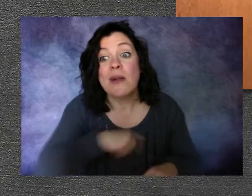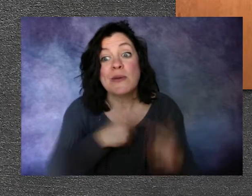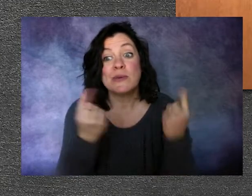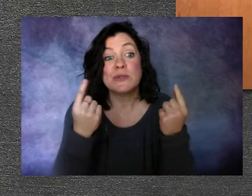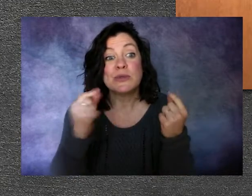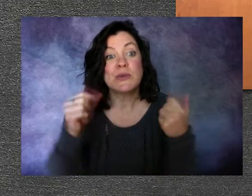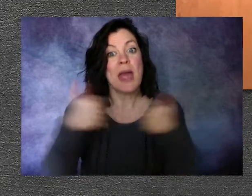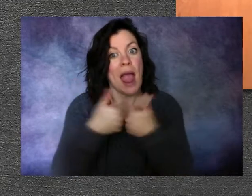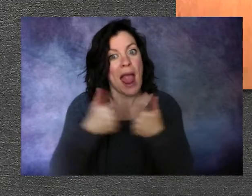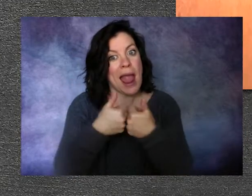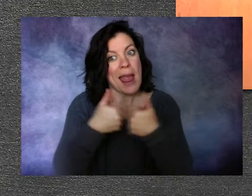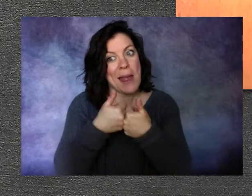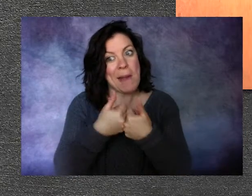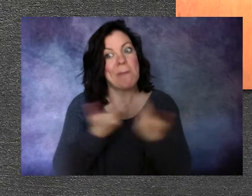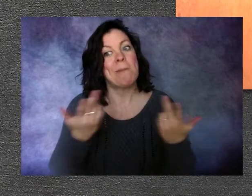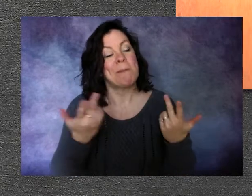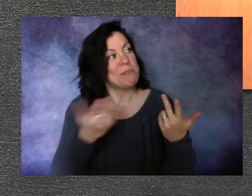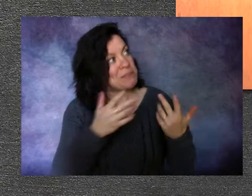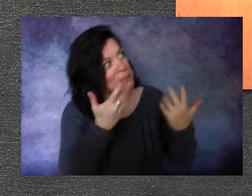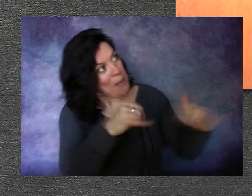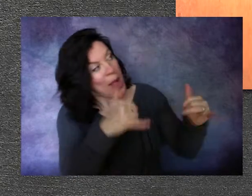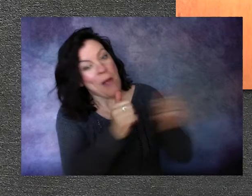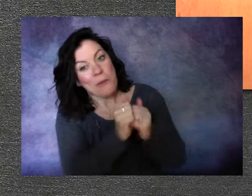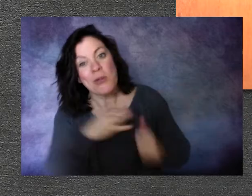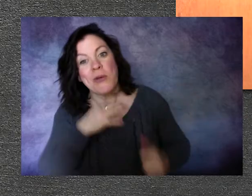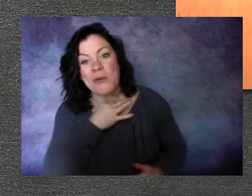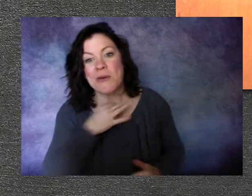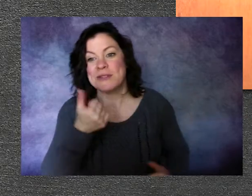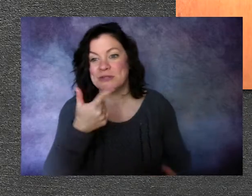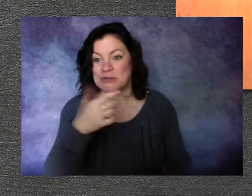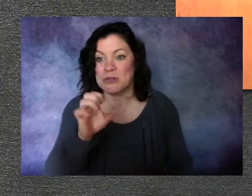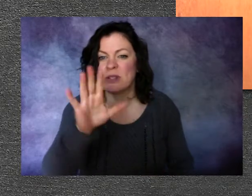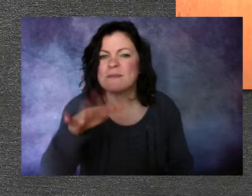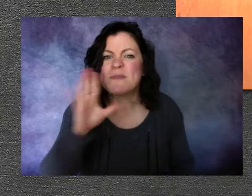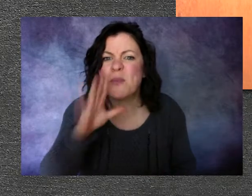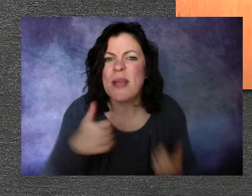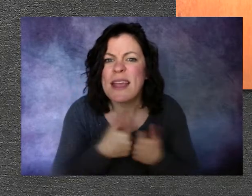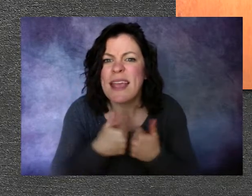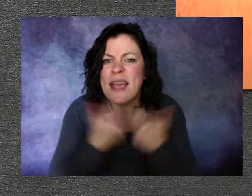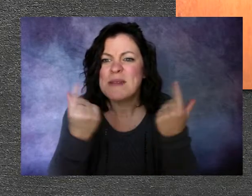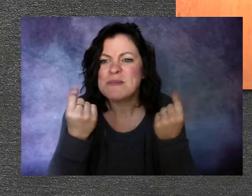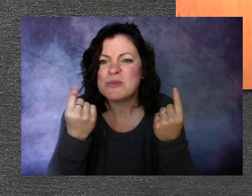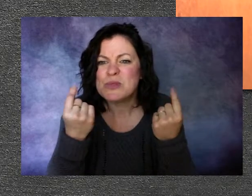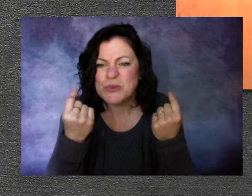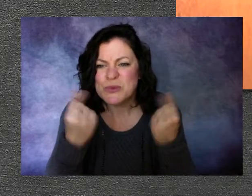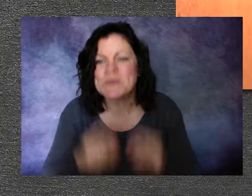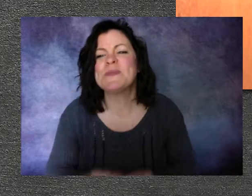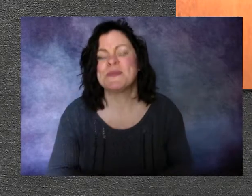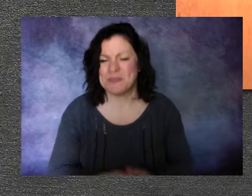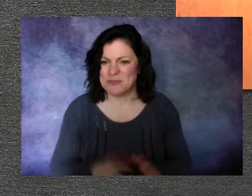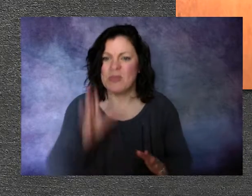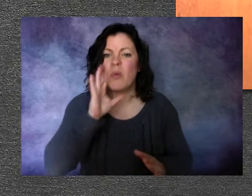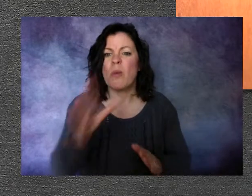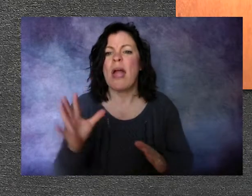if we played a little game with Curious George here. So we are going to guess we're Curious George is.